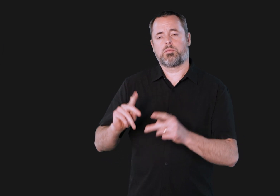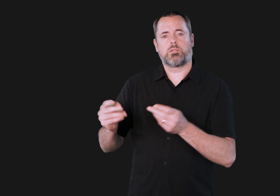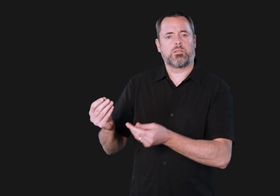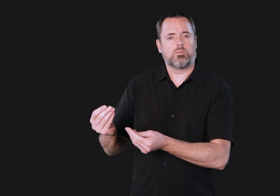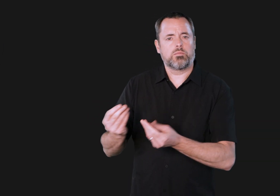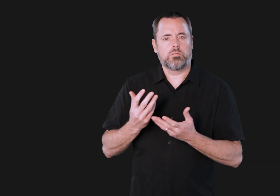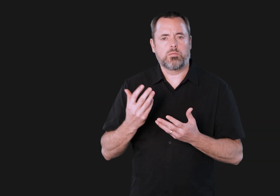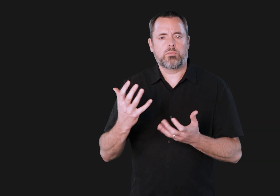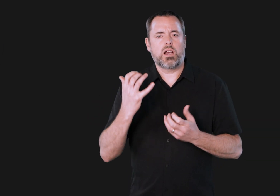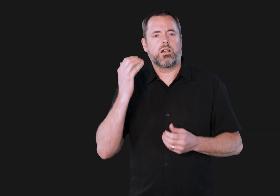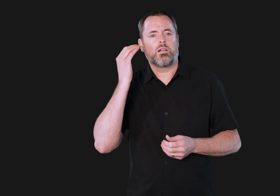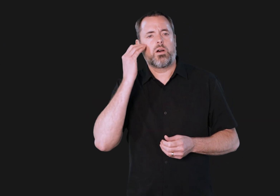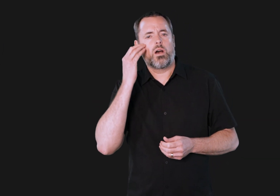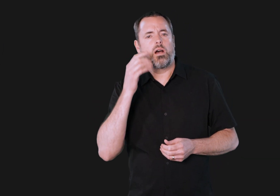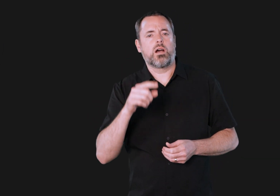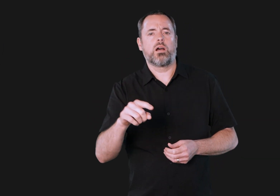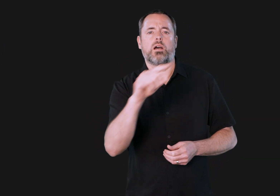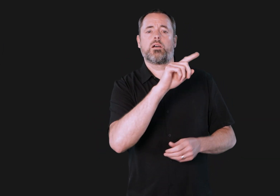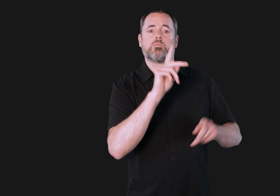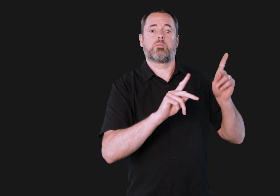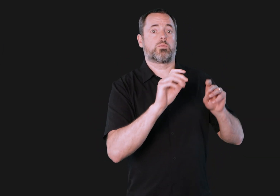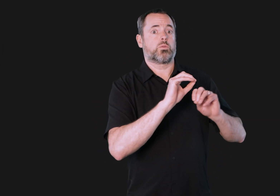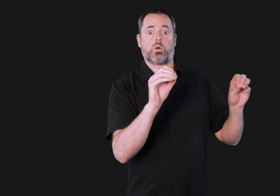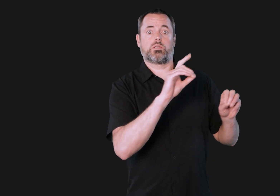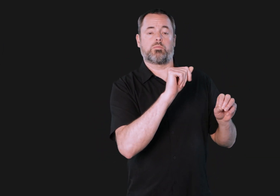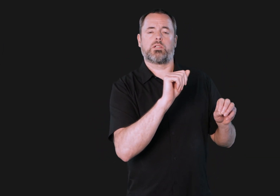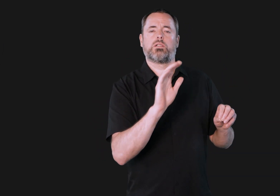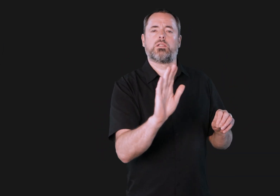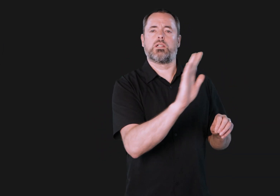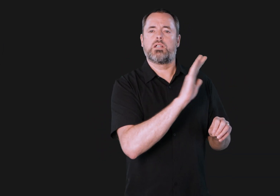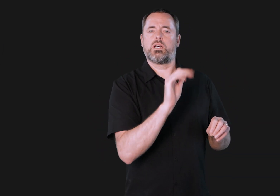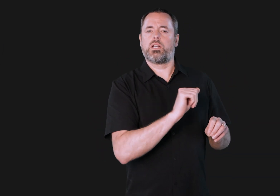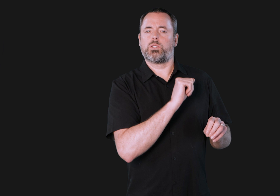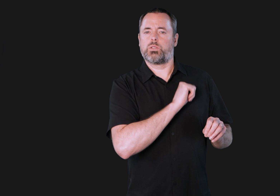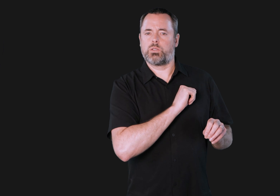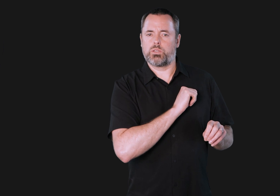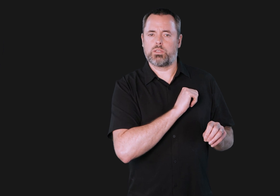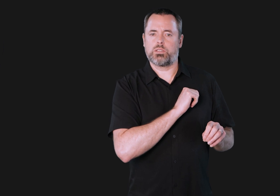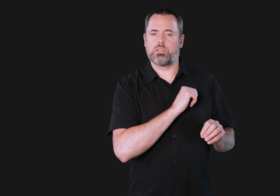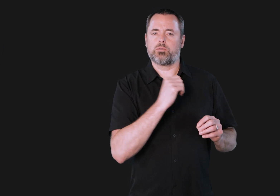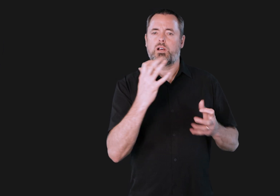People told us they want to know about the attitudes of people without disabilities.